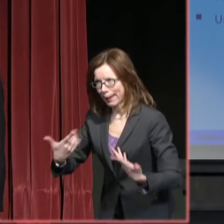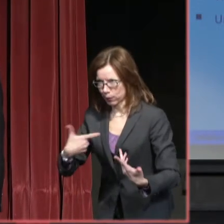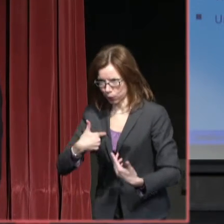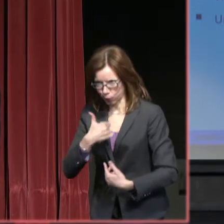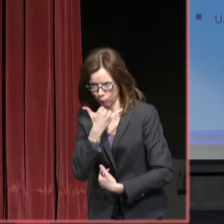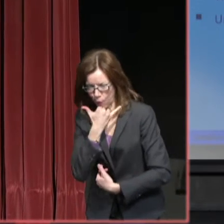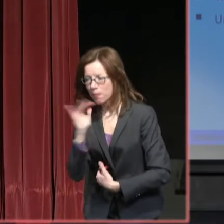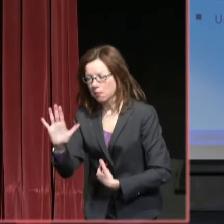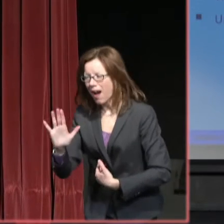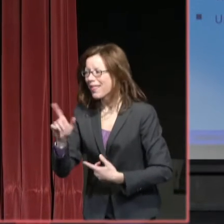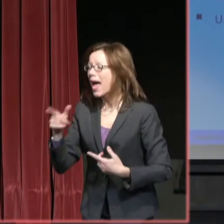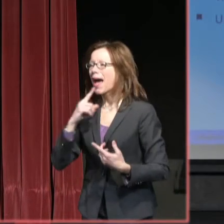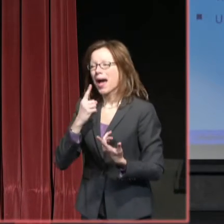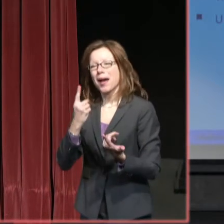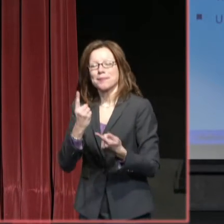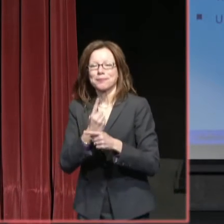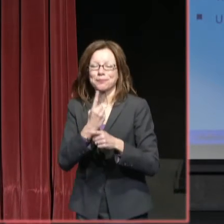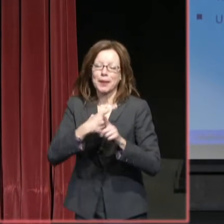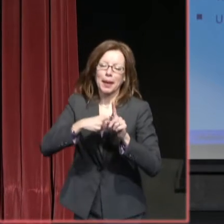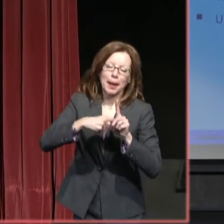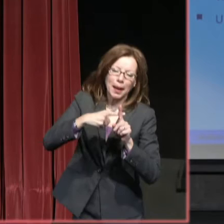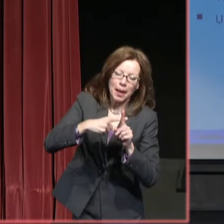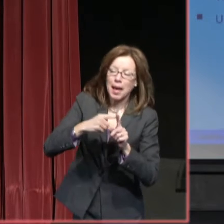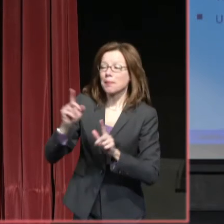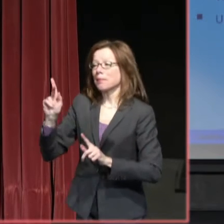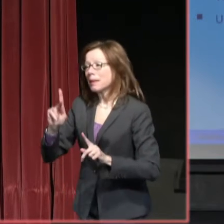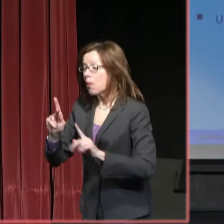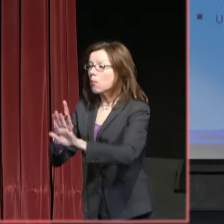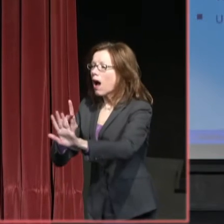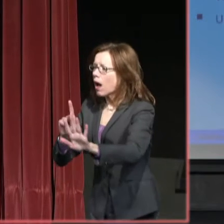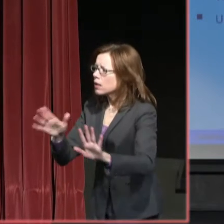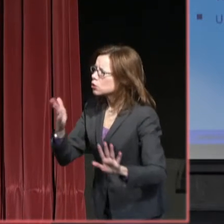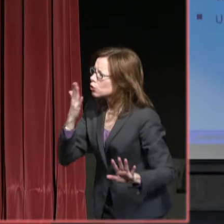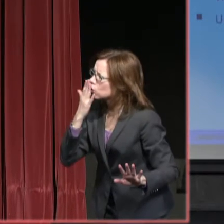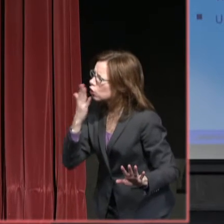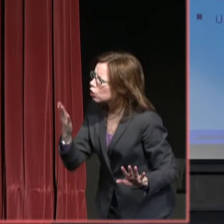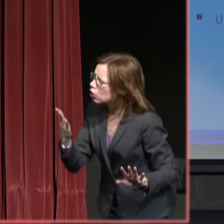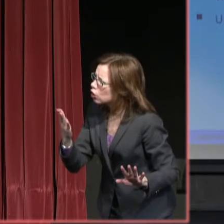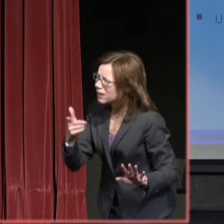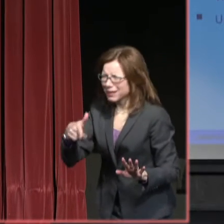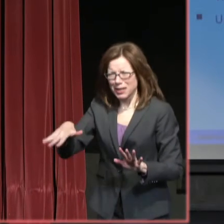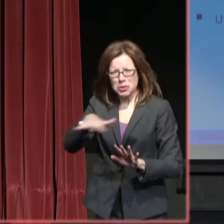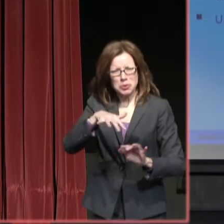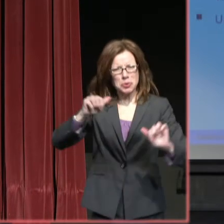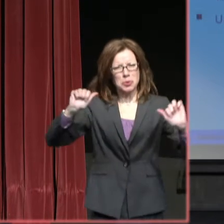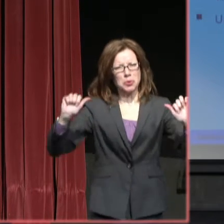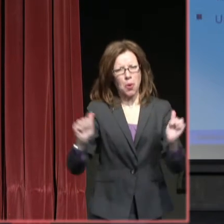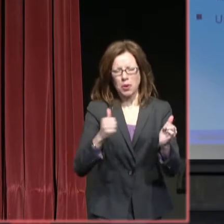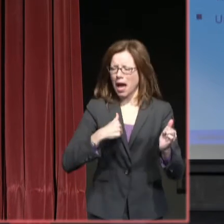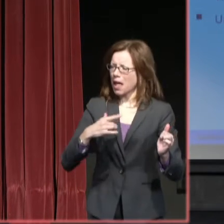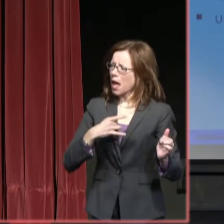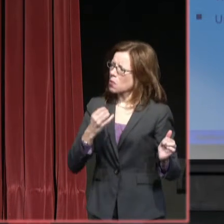Then they might say, okay, it's not natural, it's happening by people. They say, but it's a good thing, it's too cold here, I want it to be warmer, I can go to the beach more often.